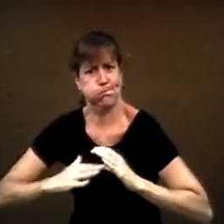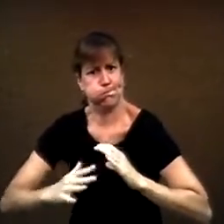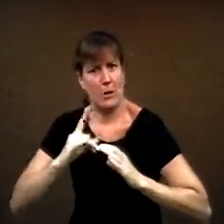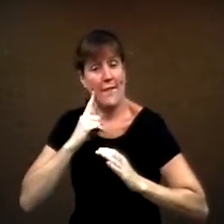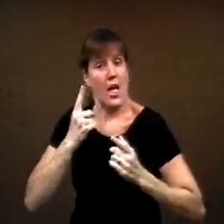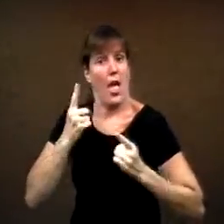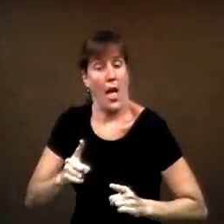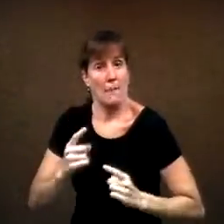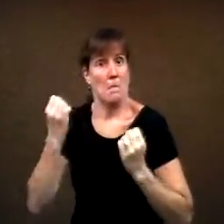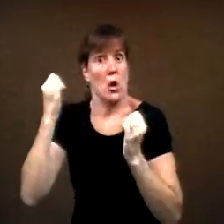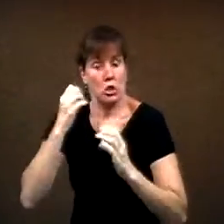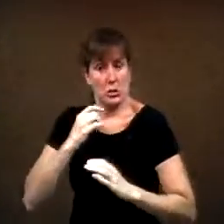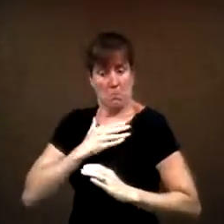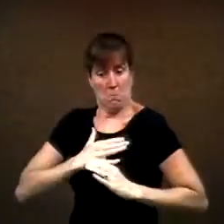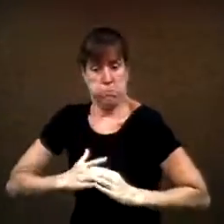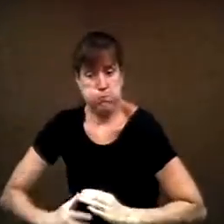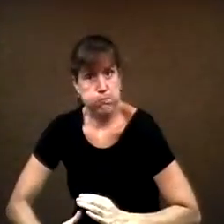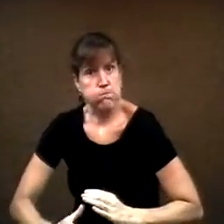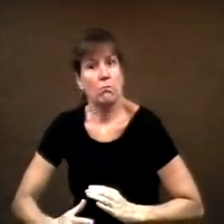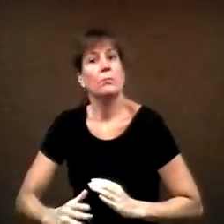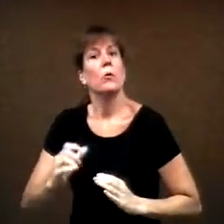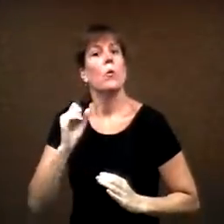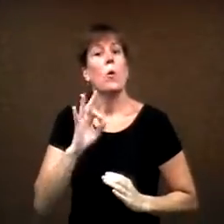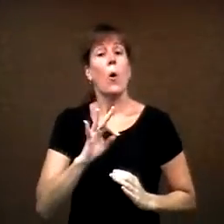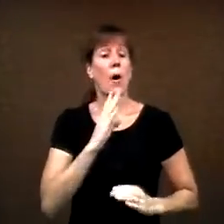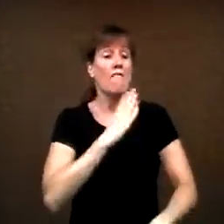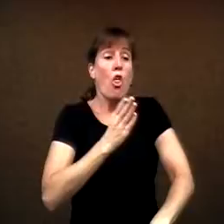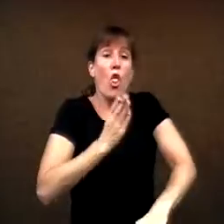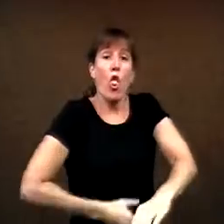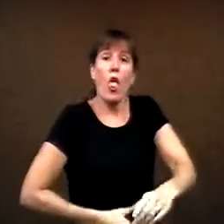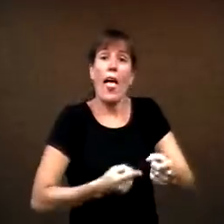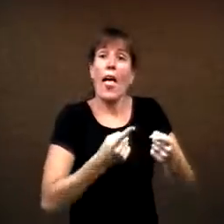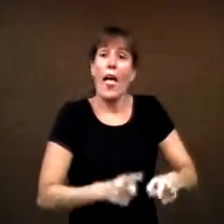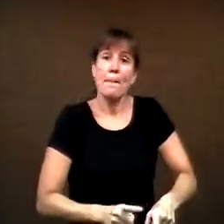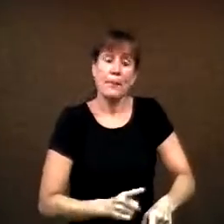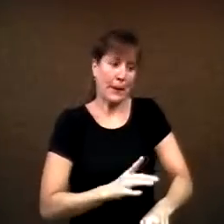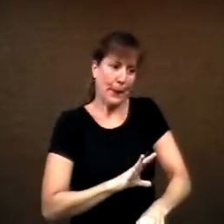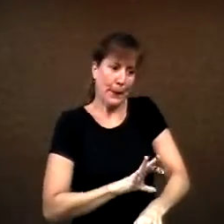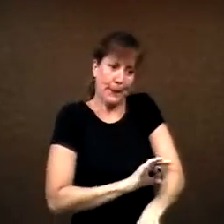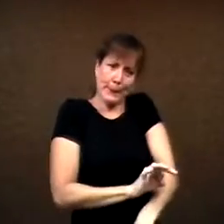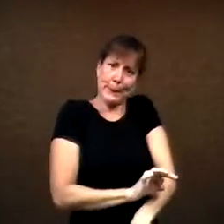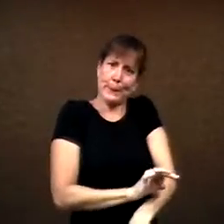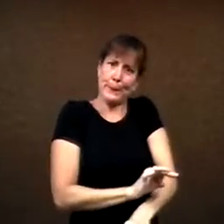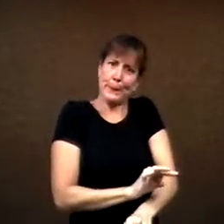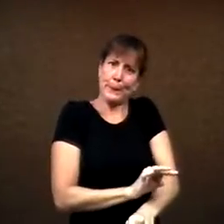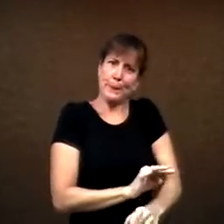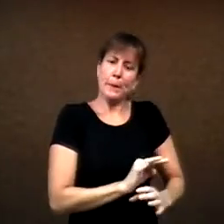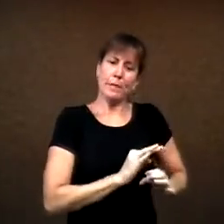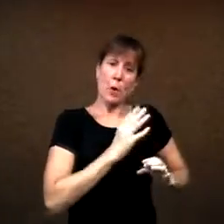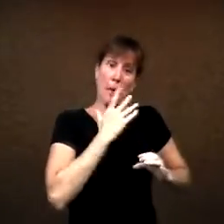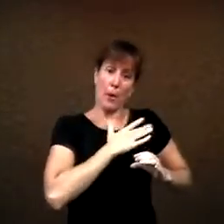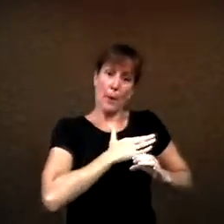for example, through an artery. Smooth muscle, the type of muscle that's found in these tissues, has